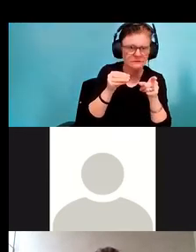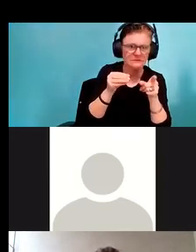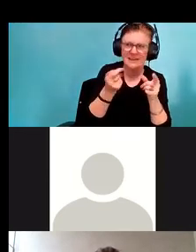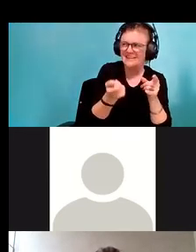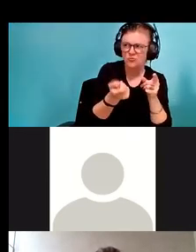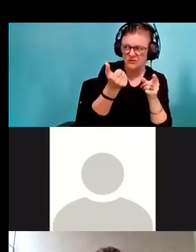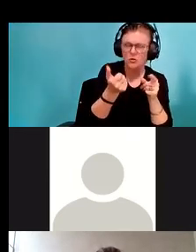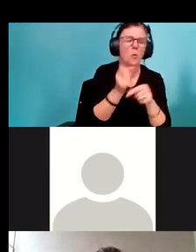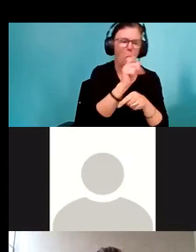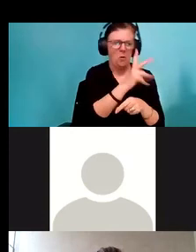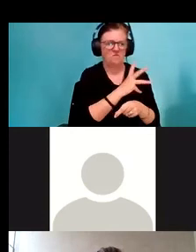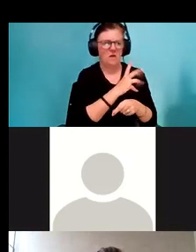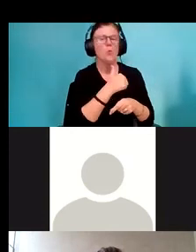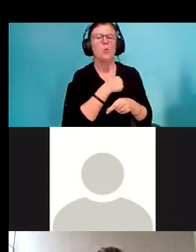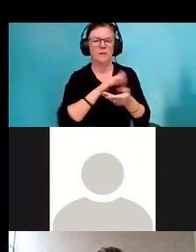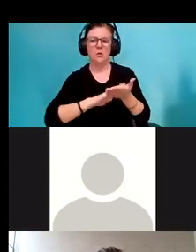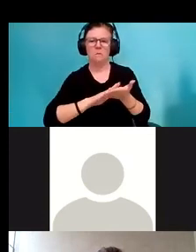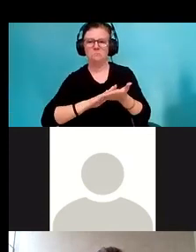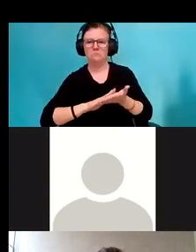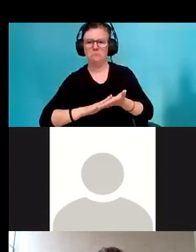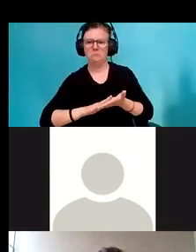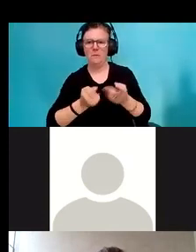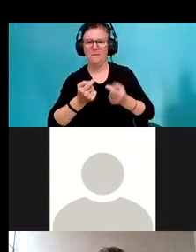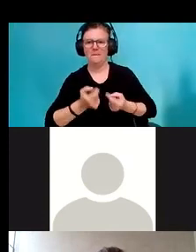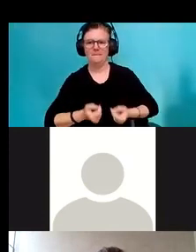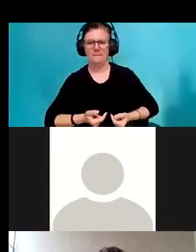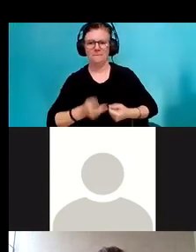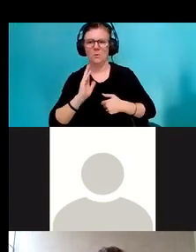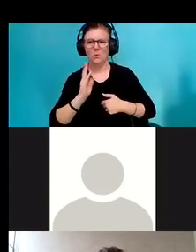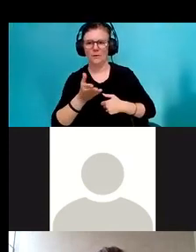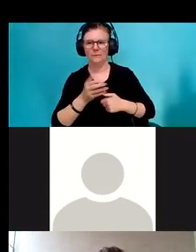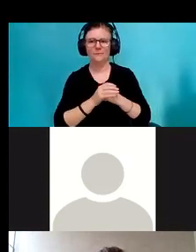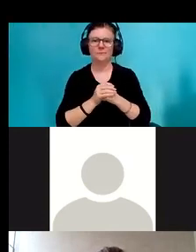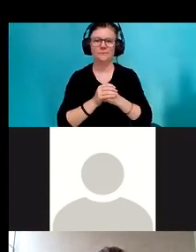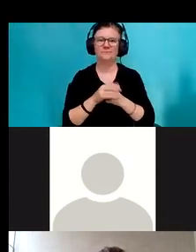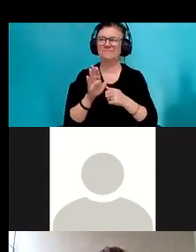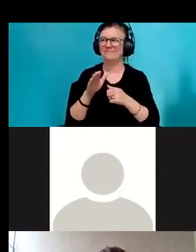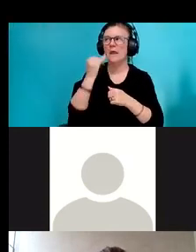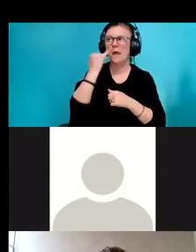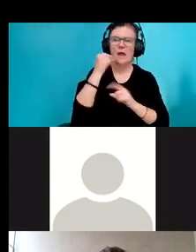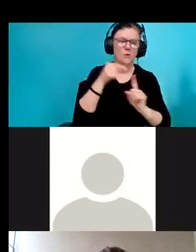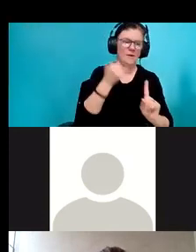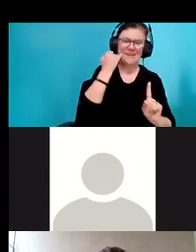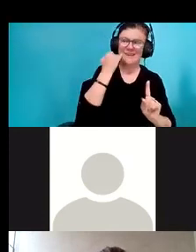And we will clean that up on our end. It's also where you should help explain any numbers that are extremely large.